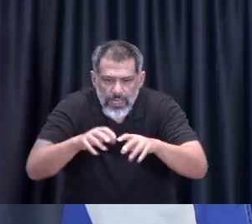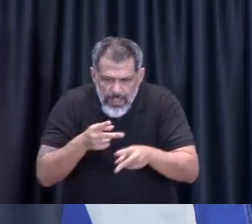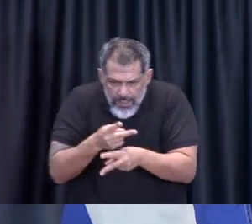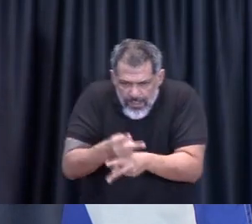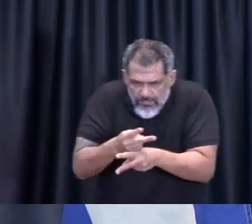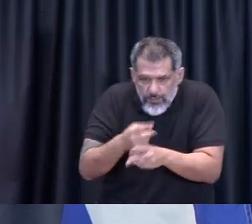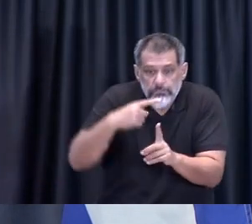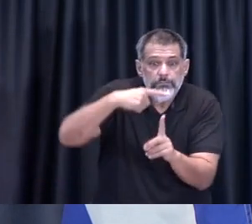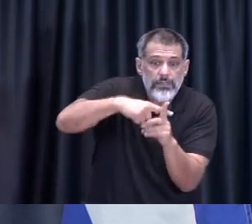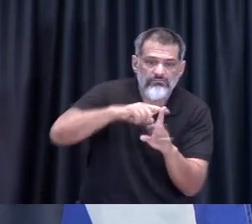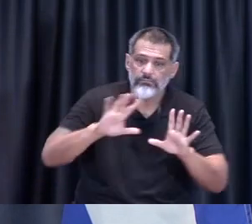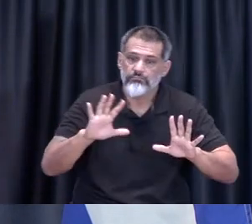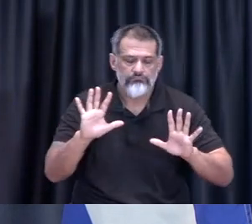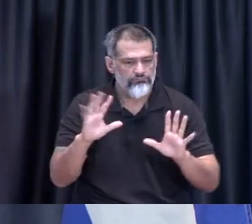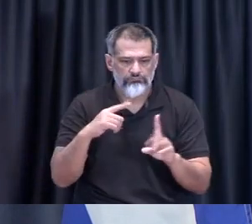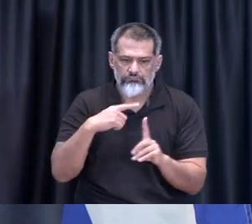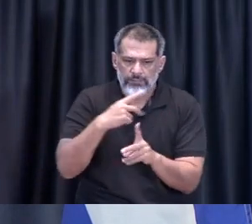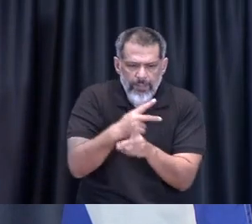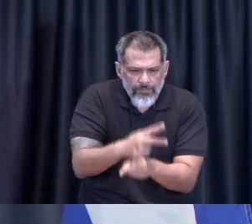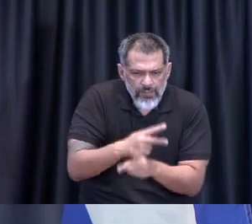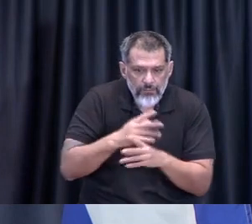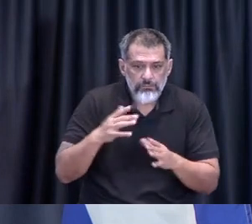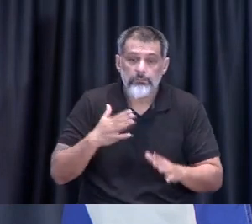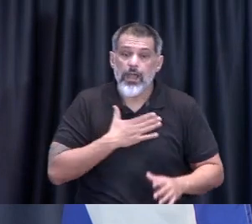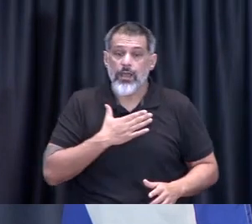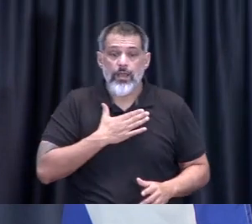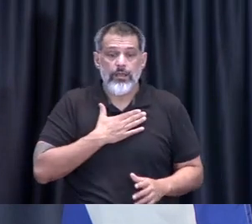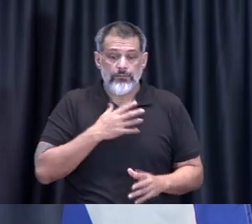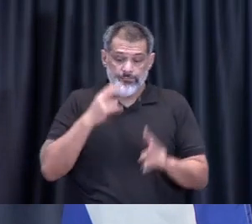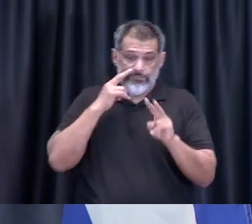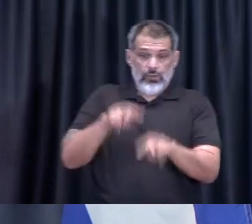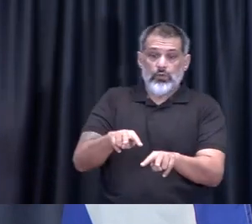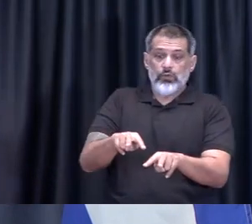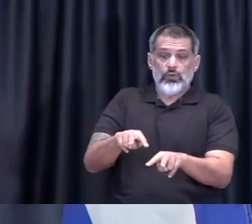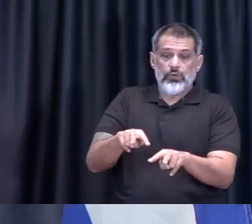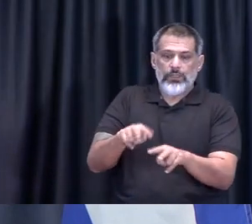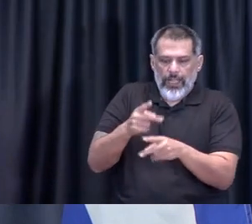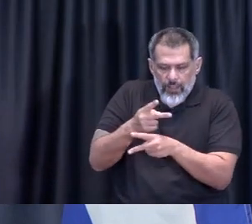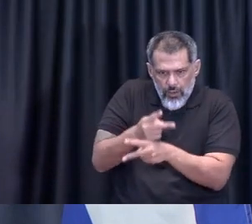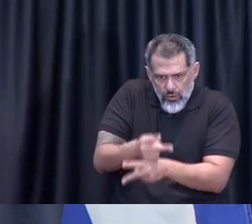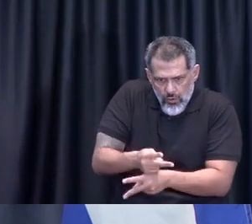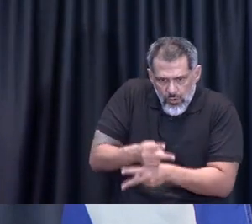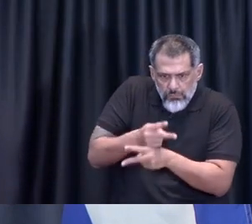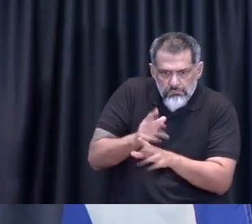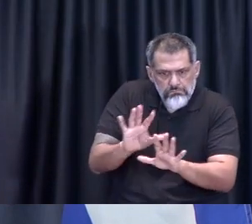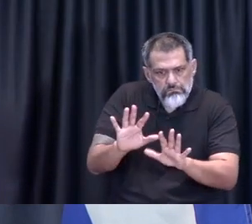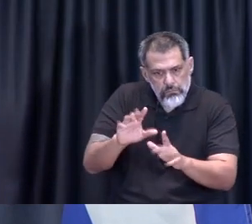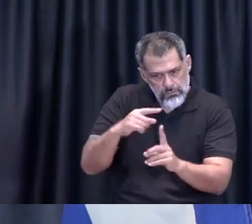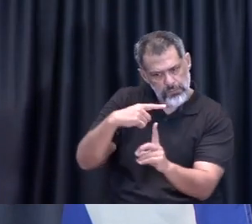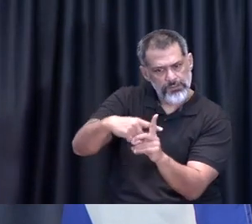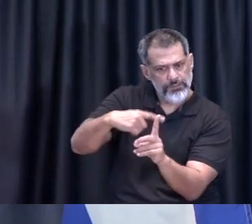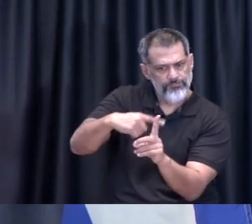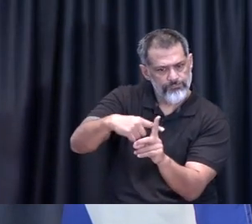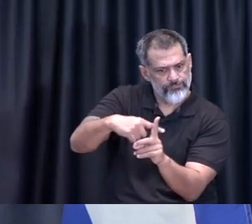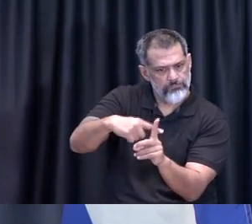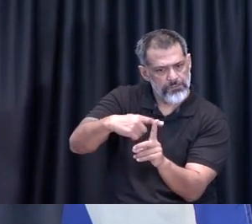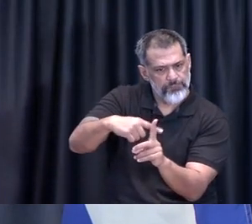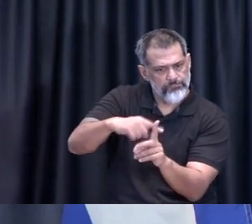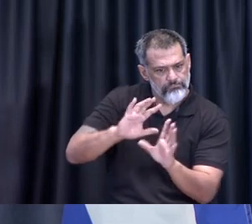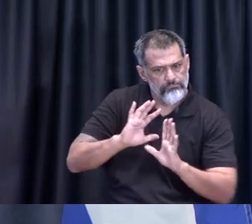characterize my particular perspective on COVID-19 at this time. One cautious because we are still